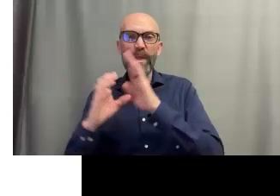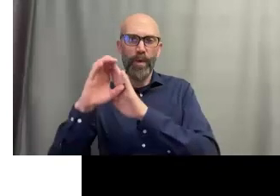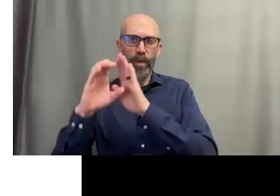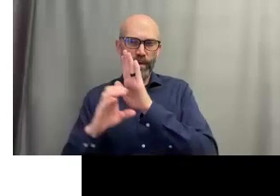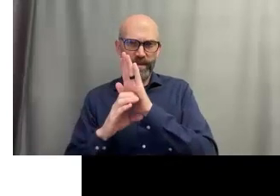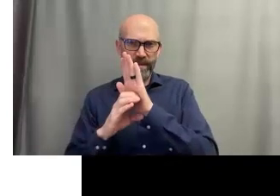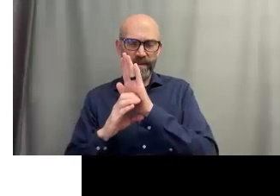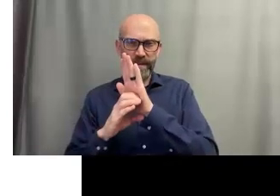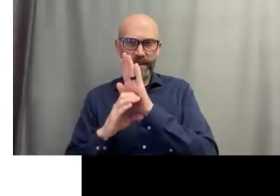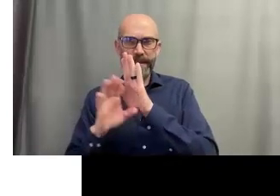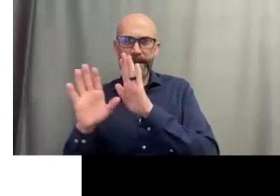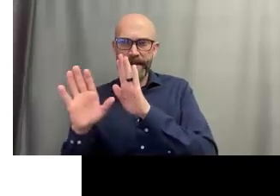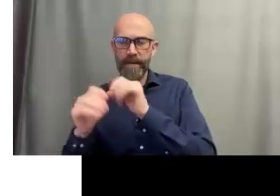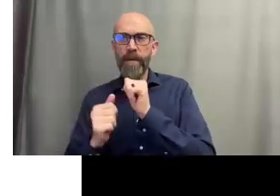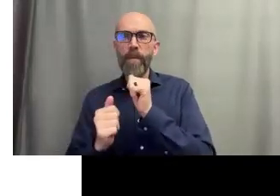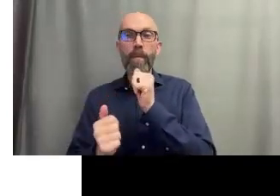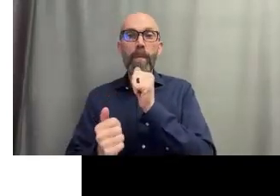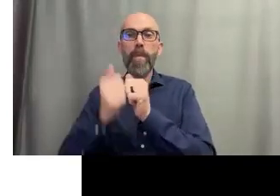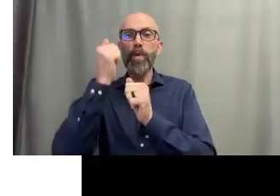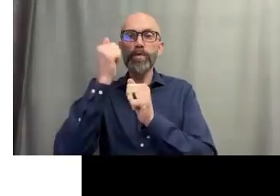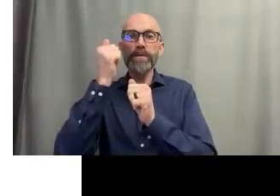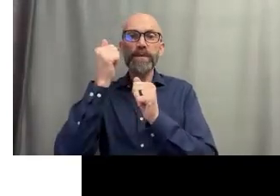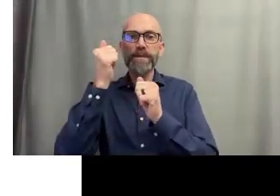most of the offerings,